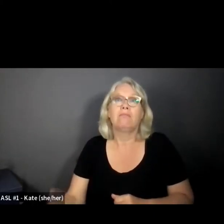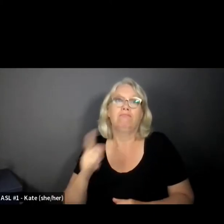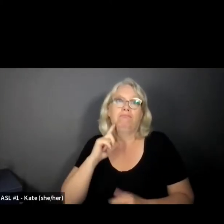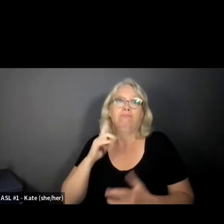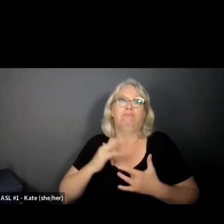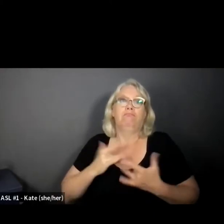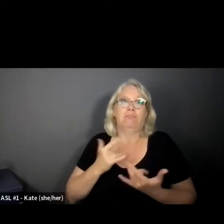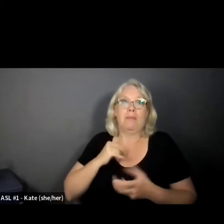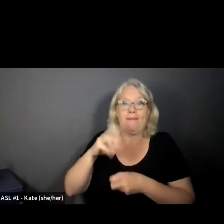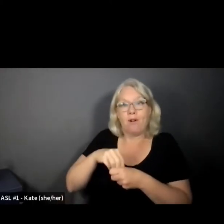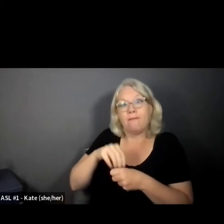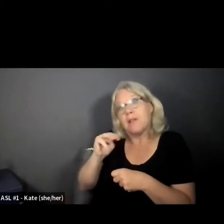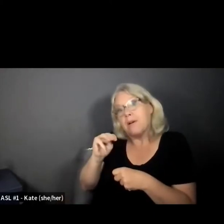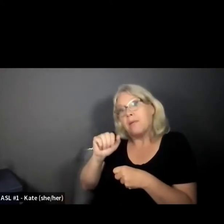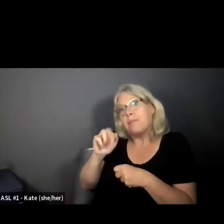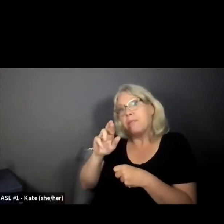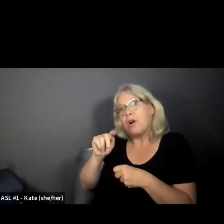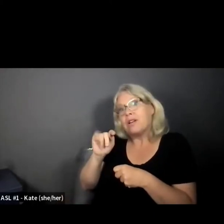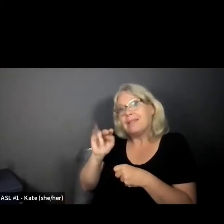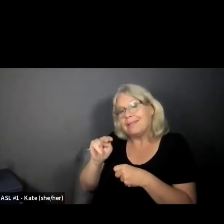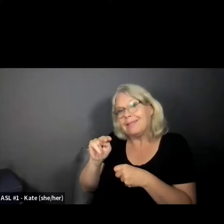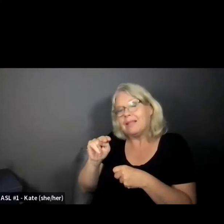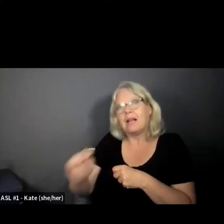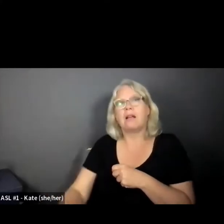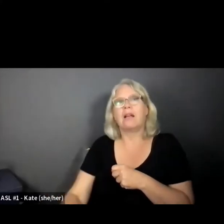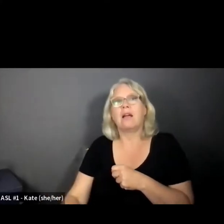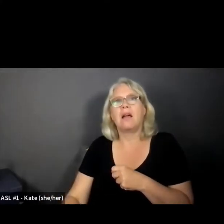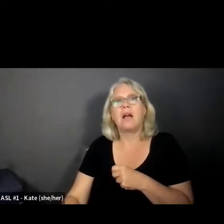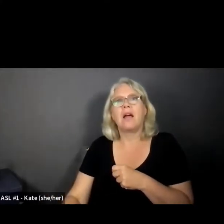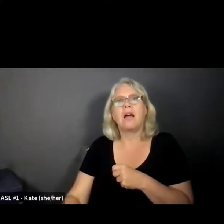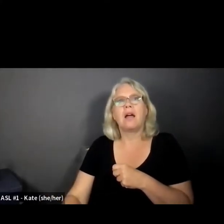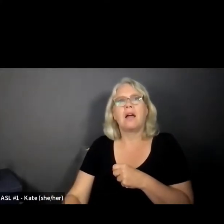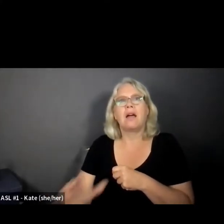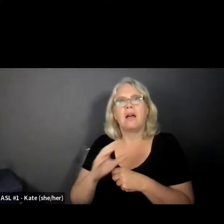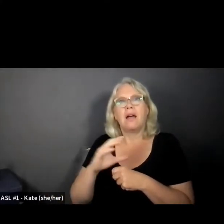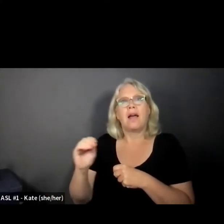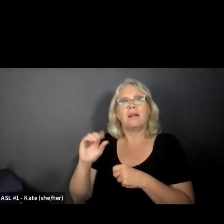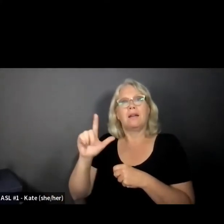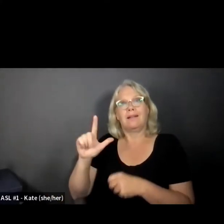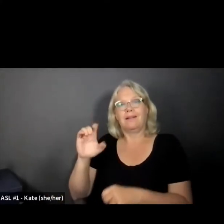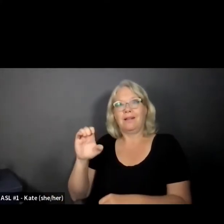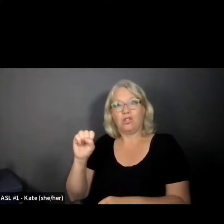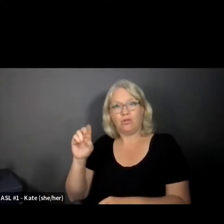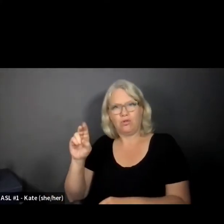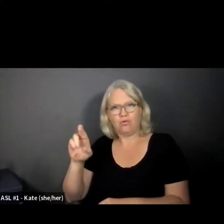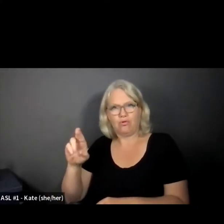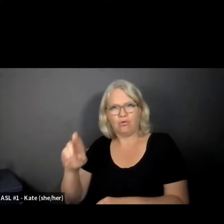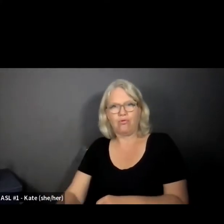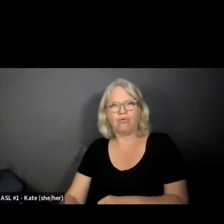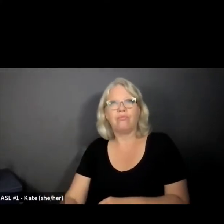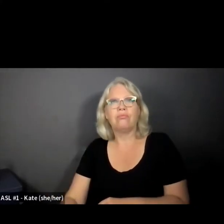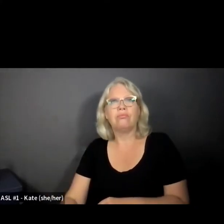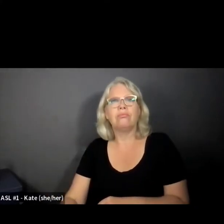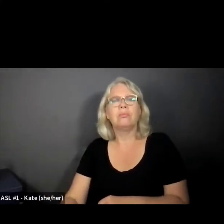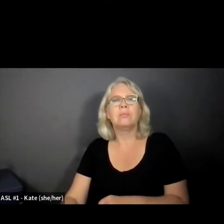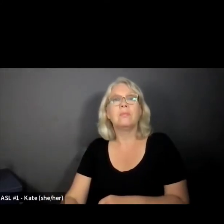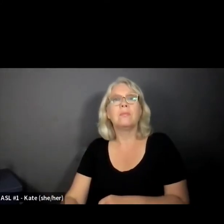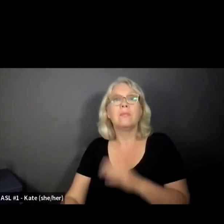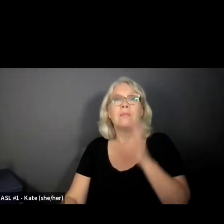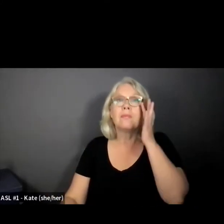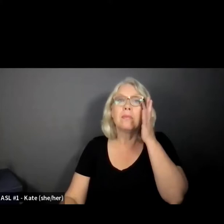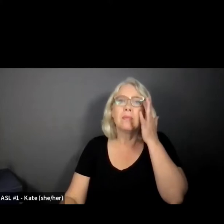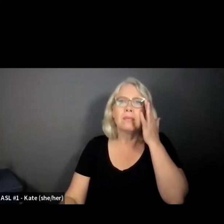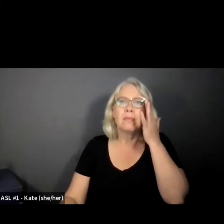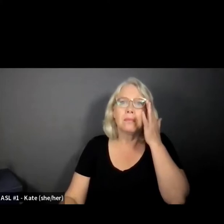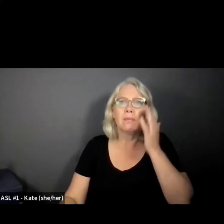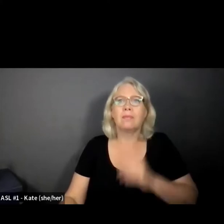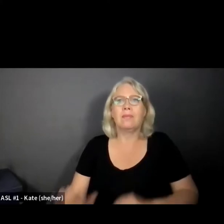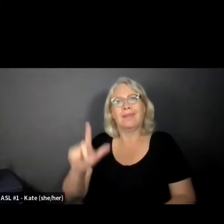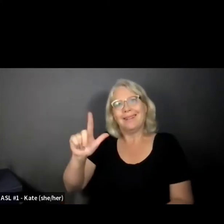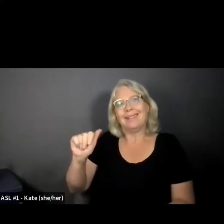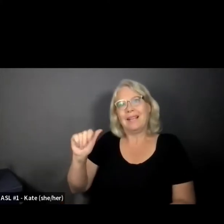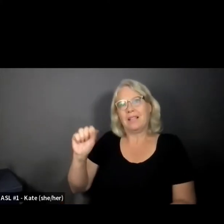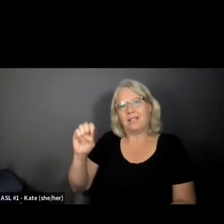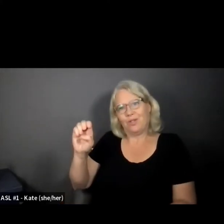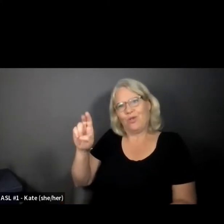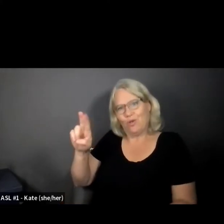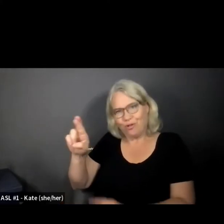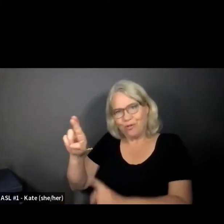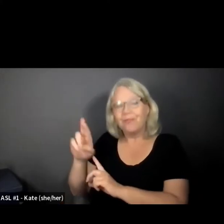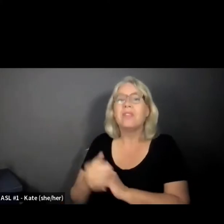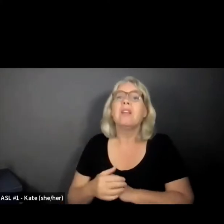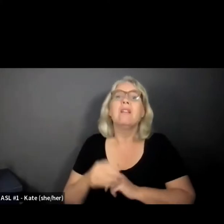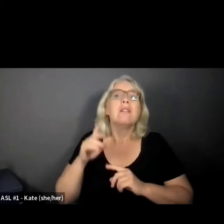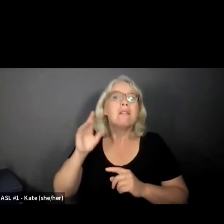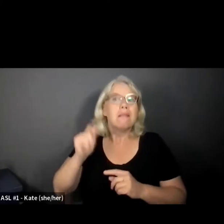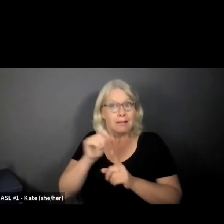IN MARTIN AND LASSEUR, THE CLAIMANT’S NOVA SCOTIA'S WORKERS' COMPENSATION ACT FOR EXCLUDING